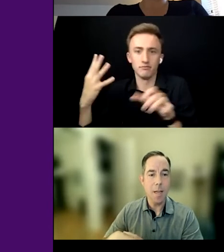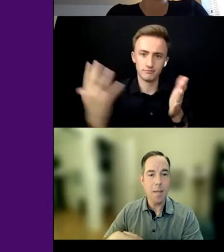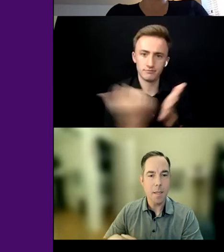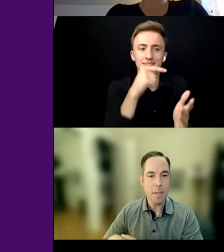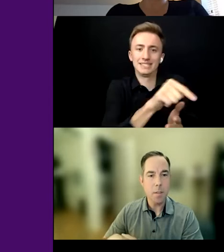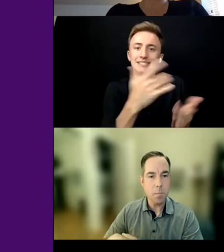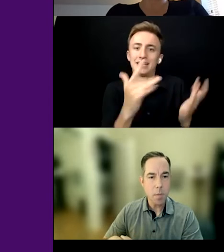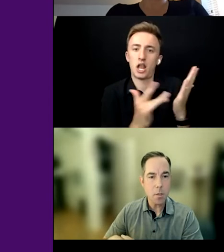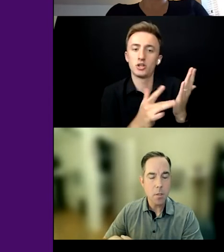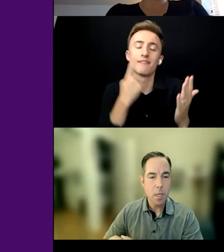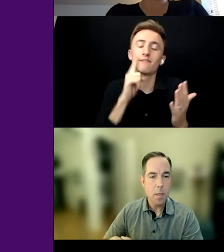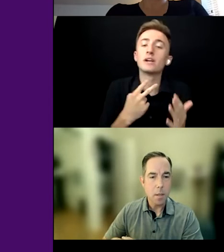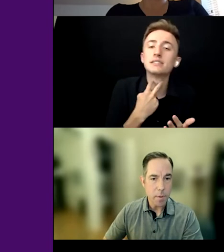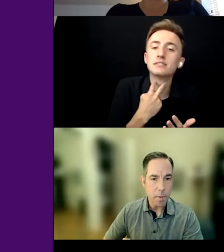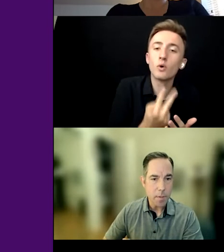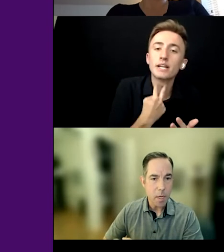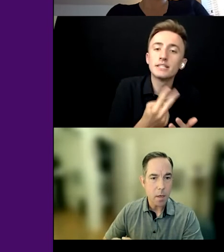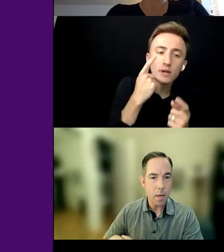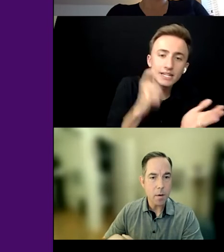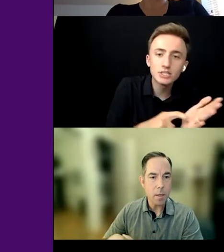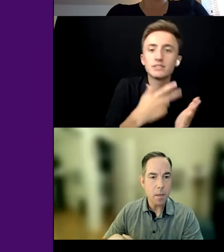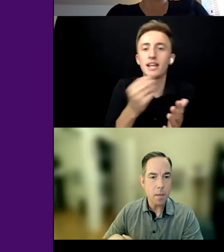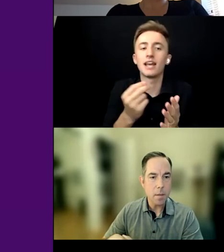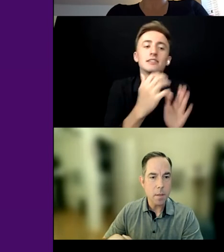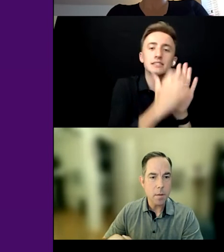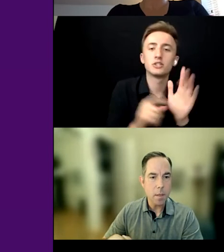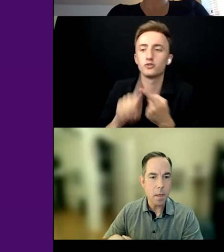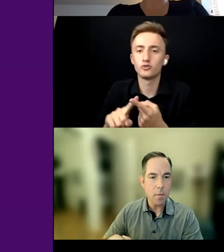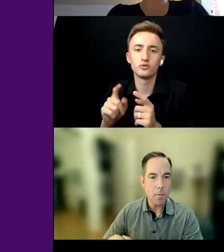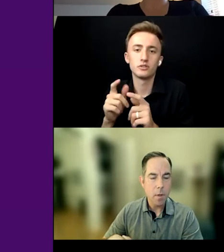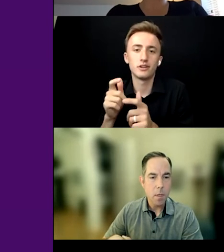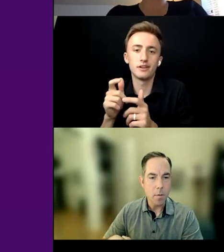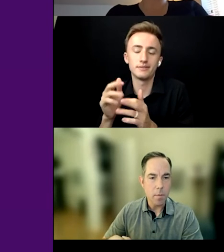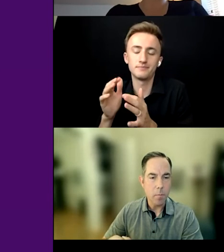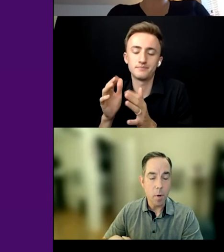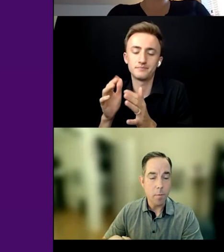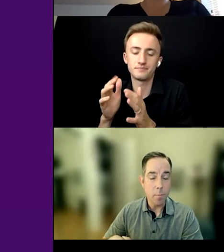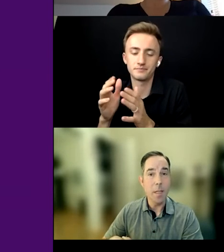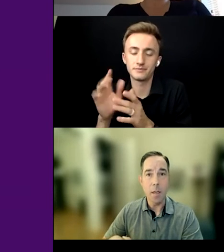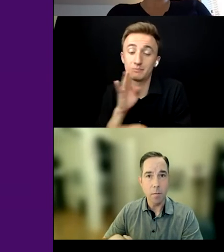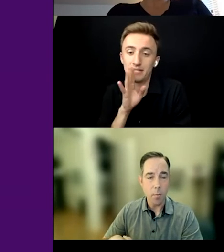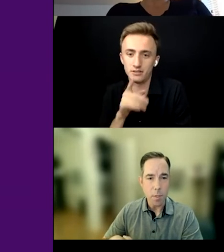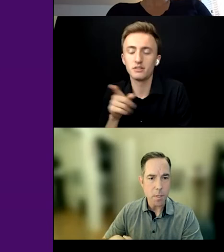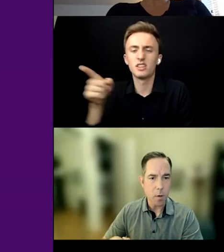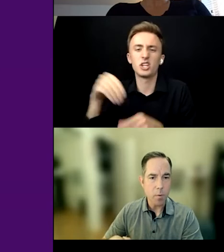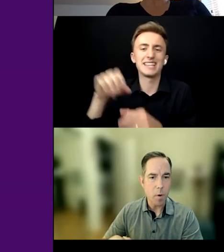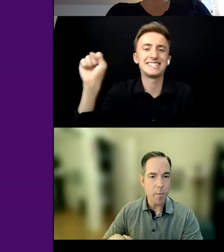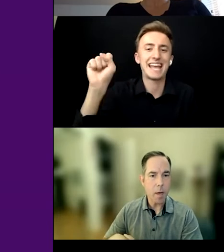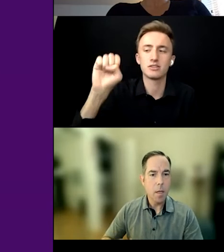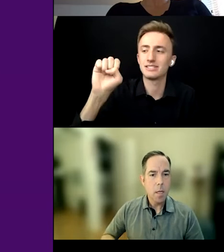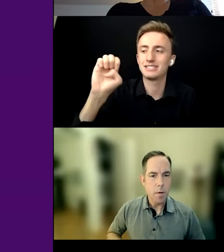and text to speech. They live in the Seattle area, and one of the native Lang which is are wiped out,